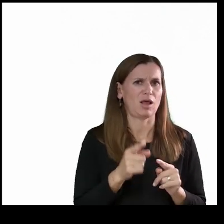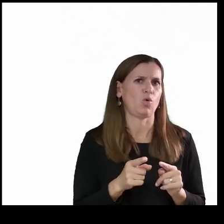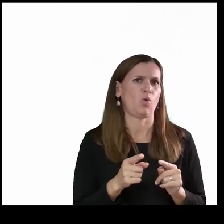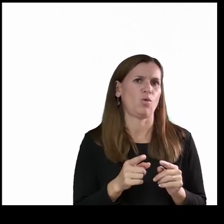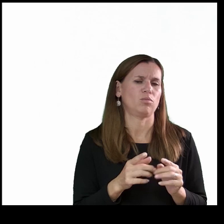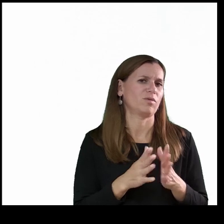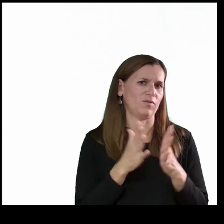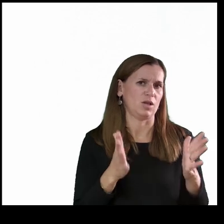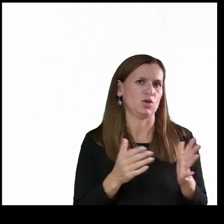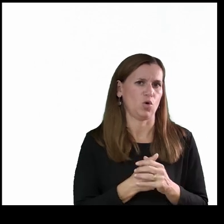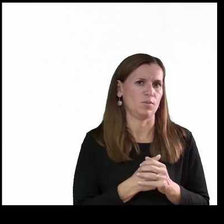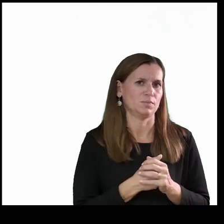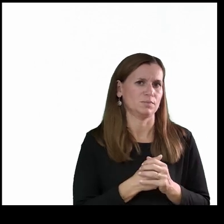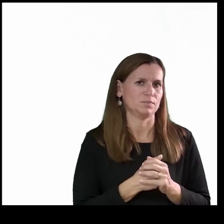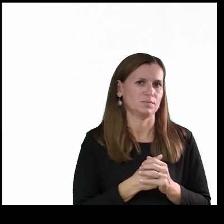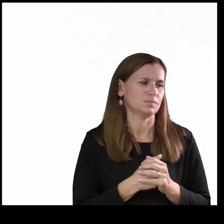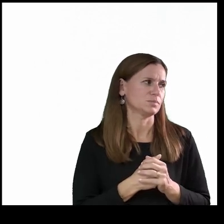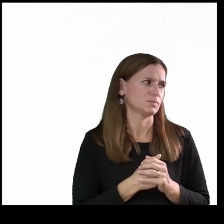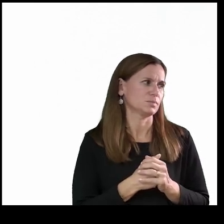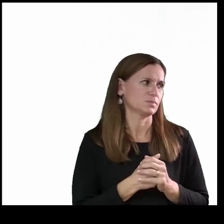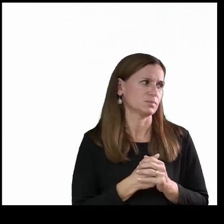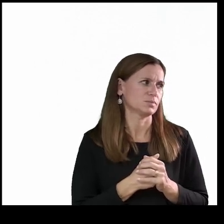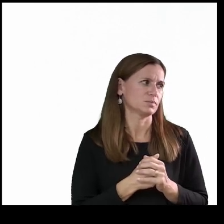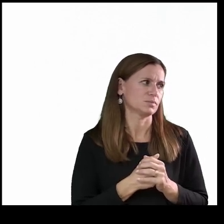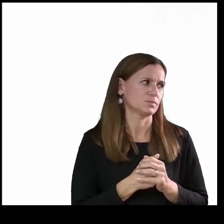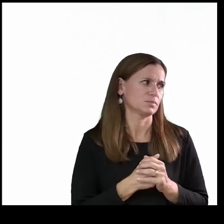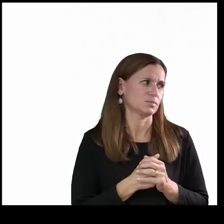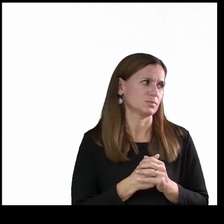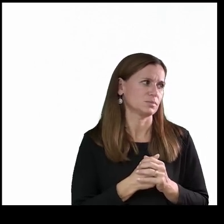so underlined.